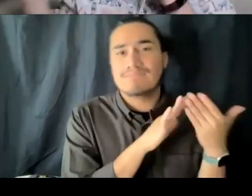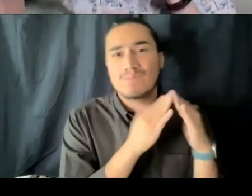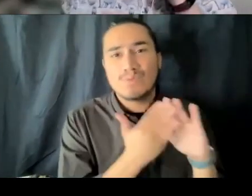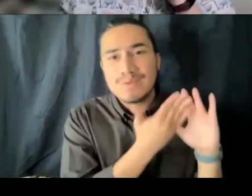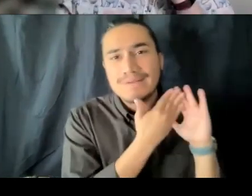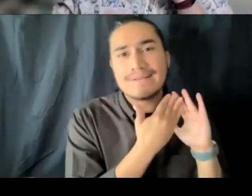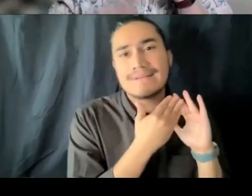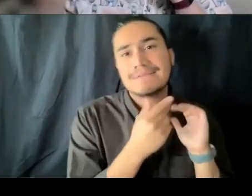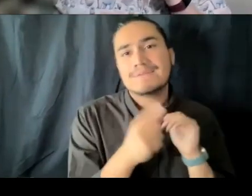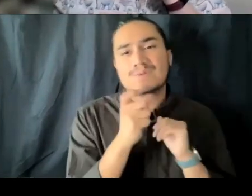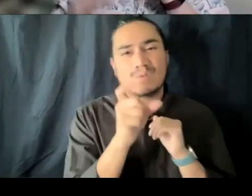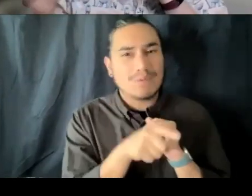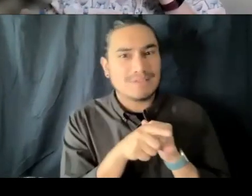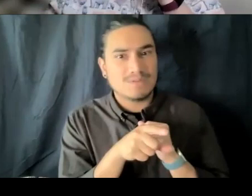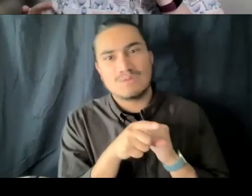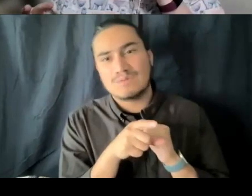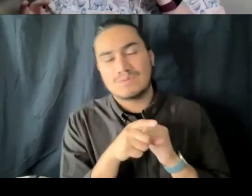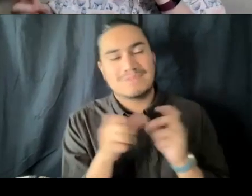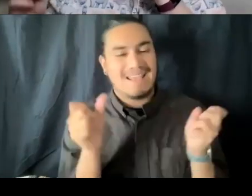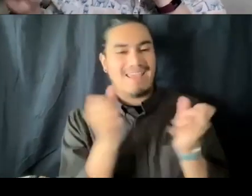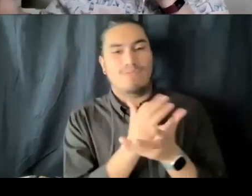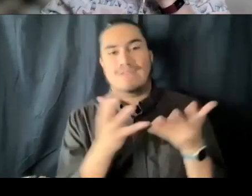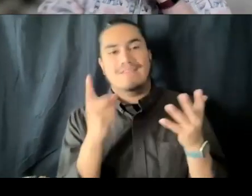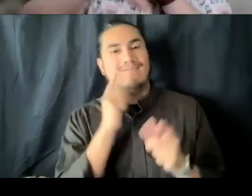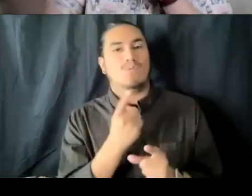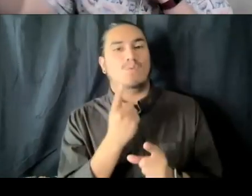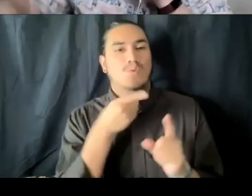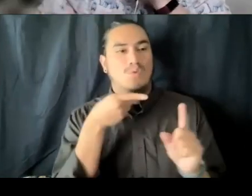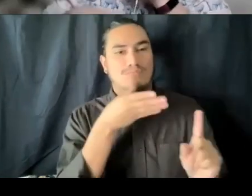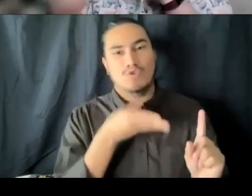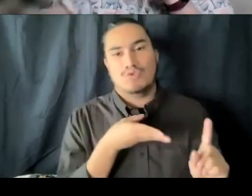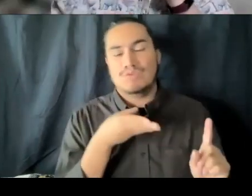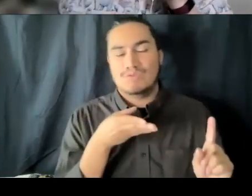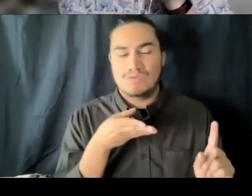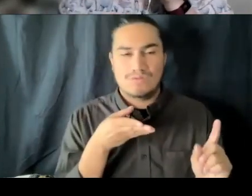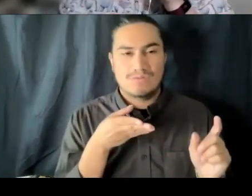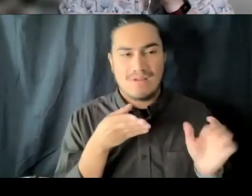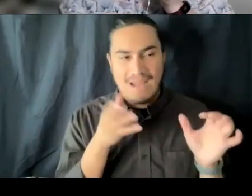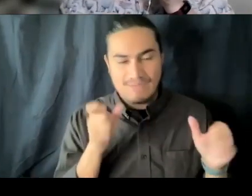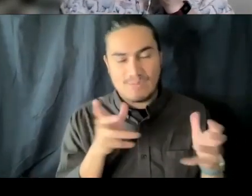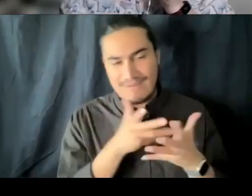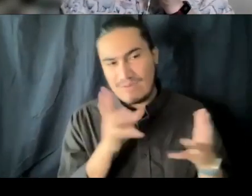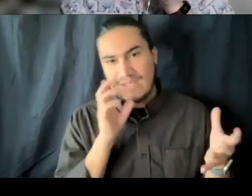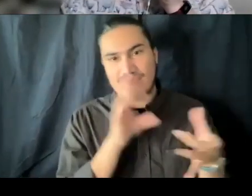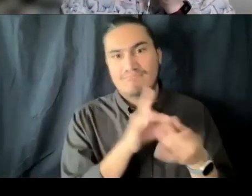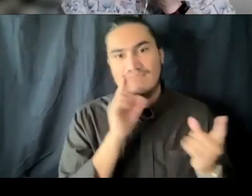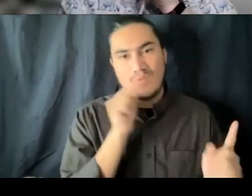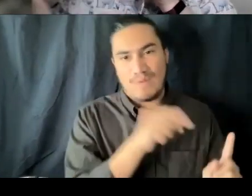So you don't need to be all things to all people, but we do need a community that's working on that stuff.